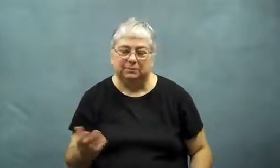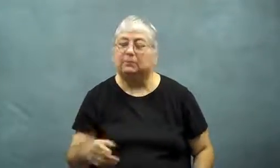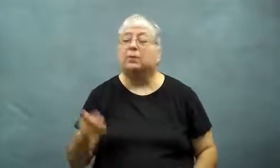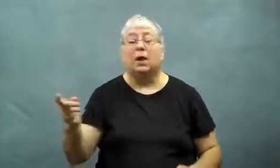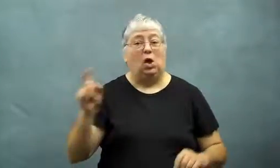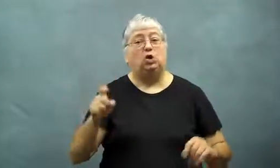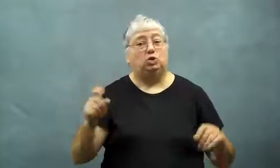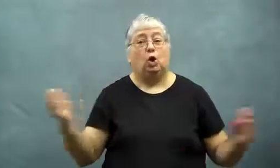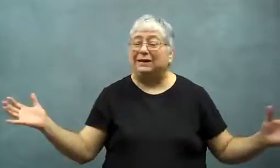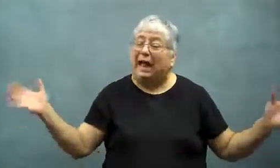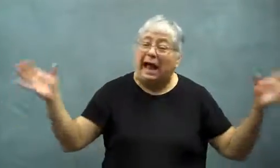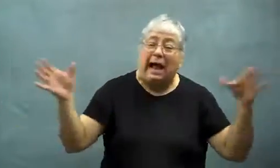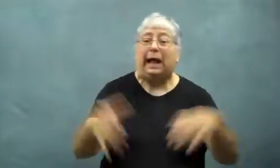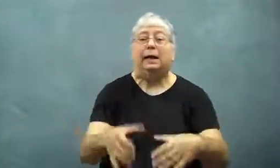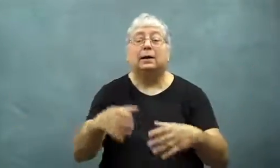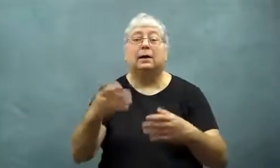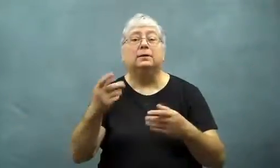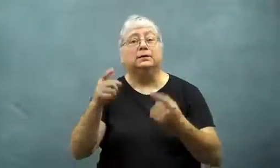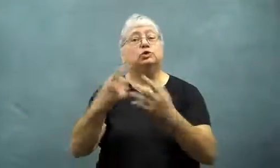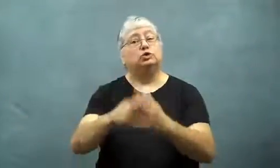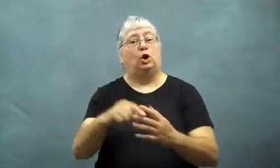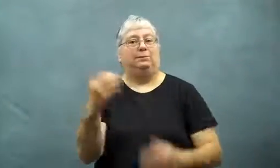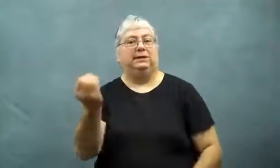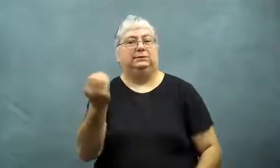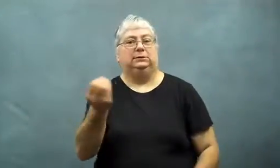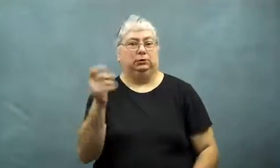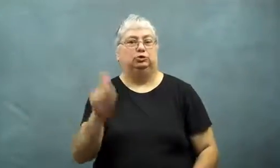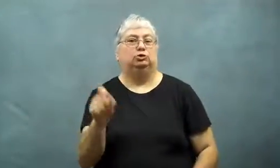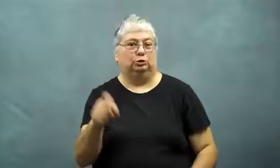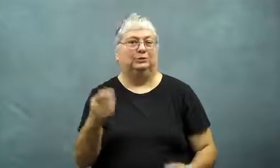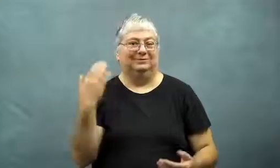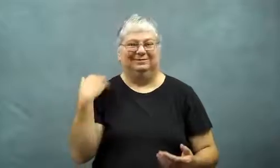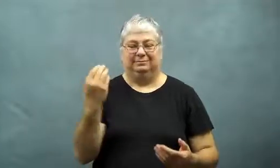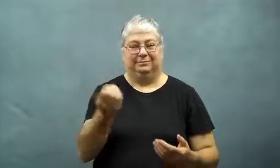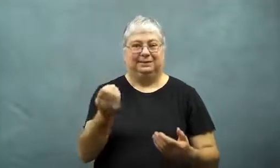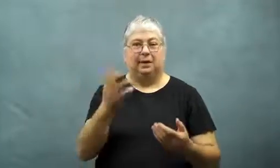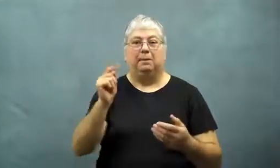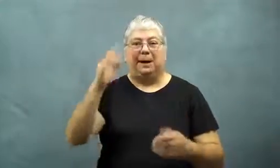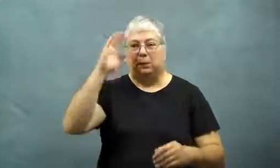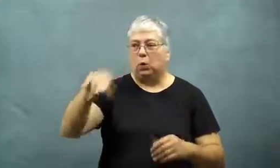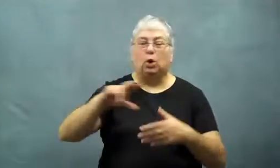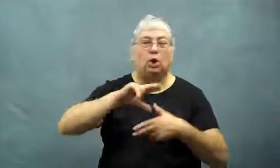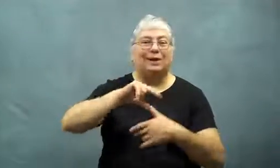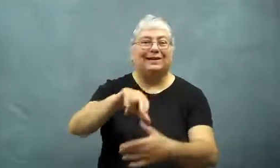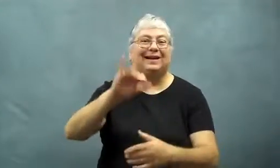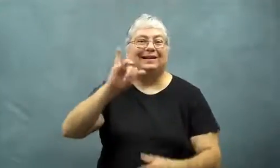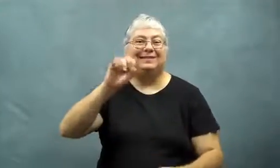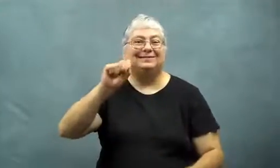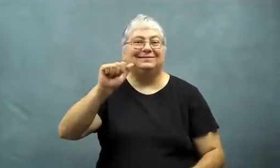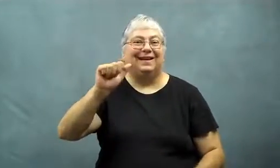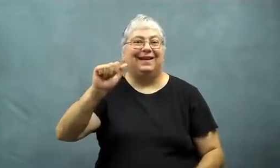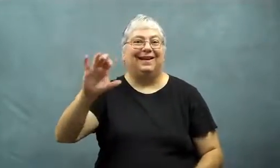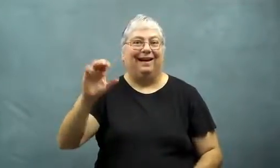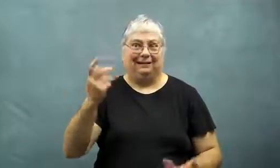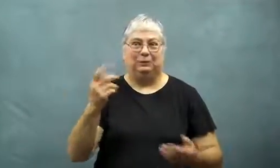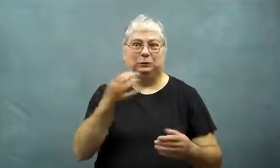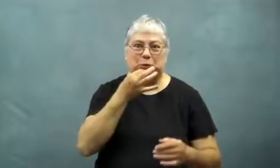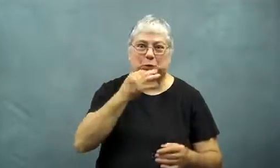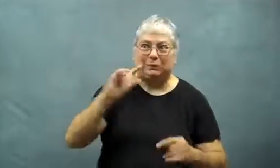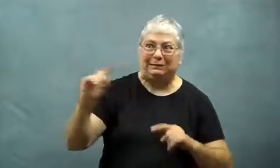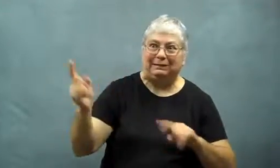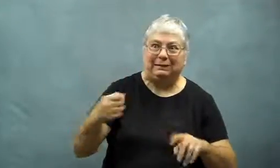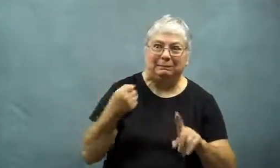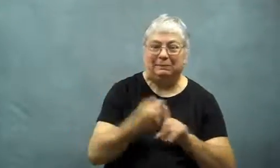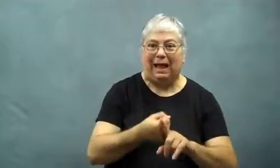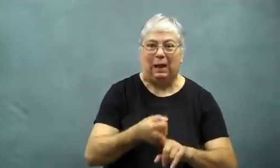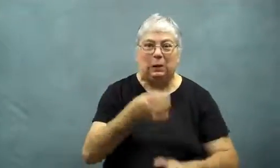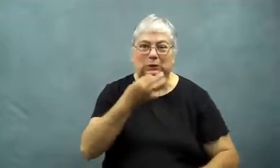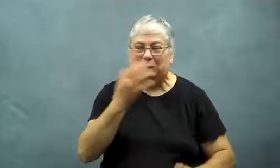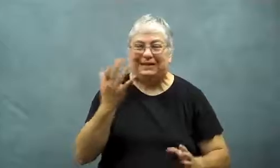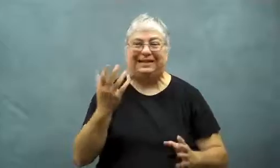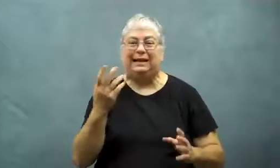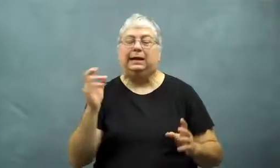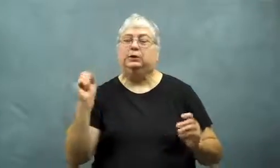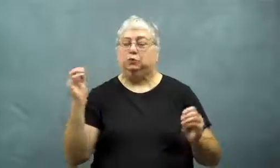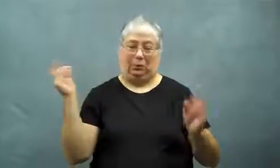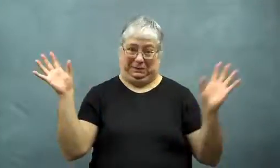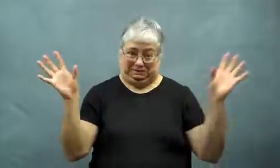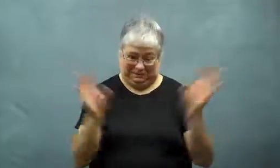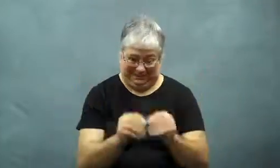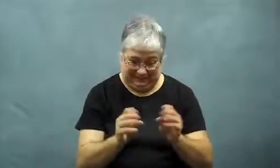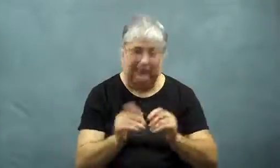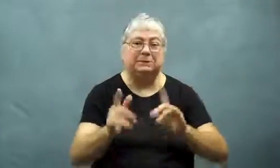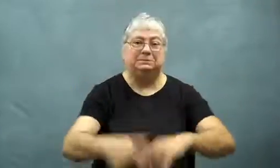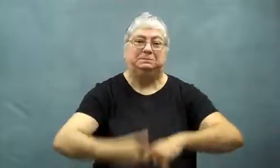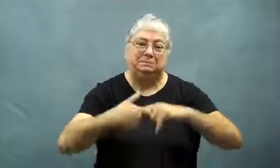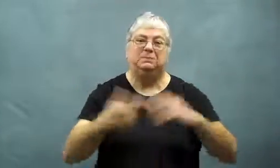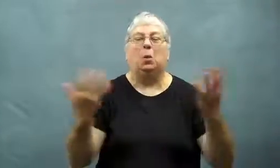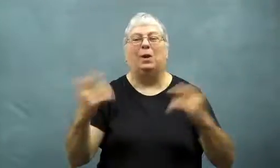The convention was supposed to start last Monday,